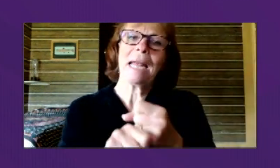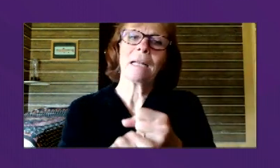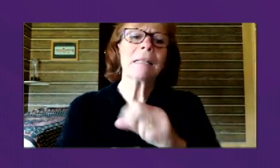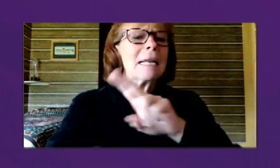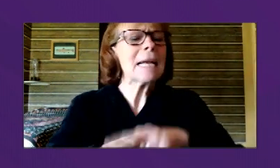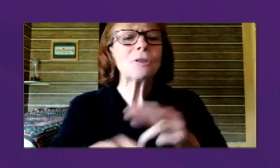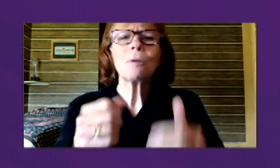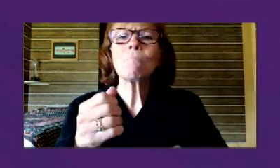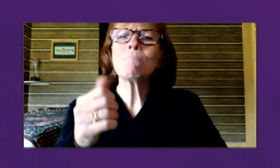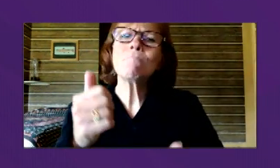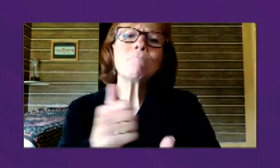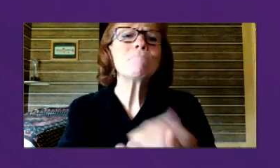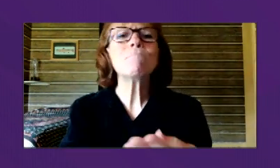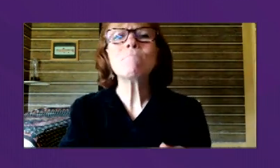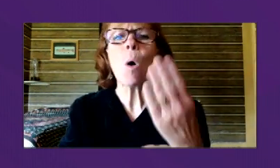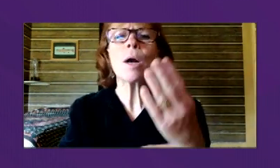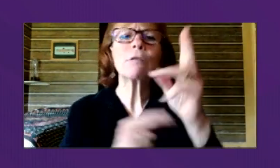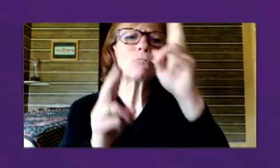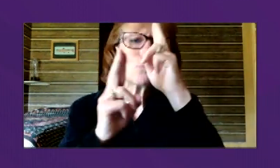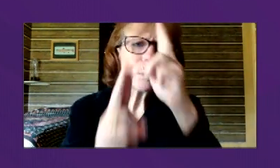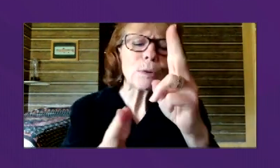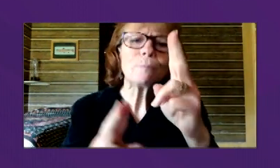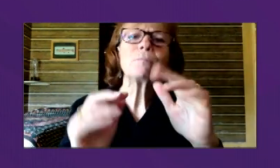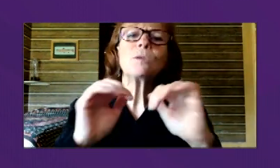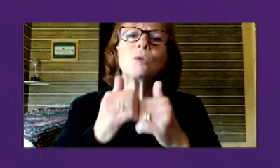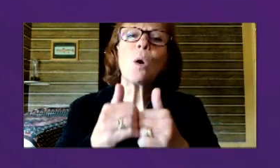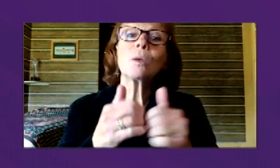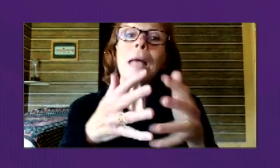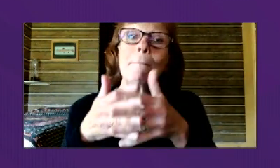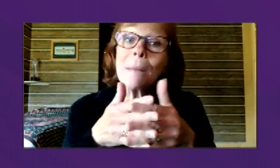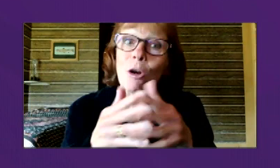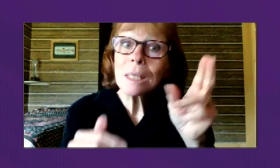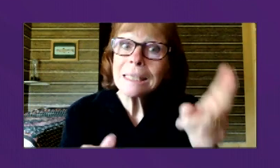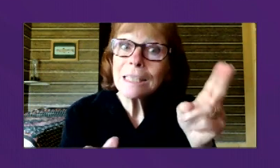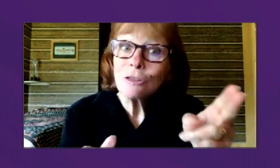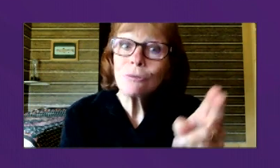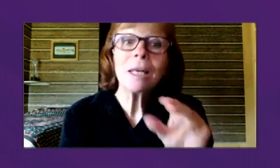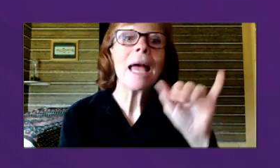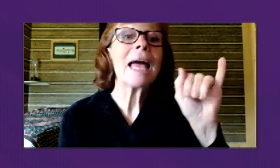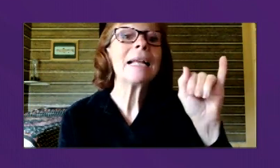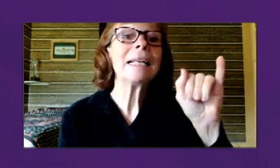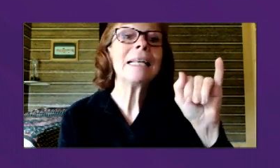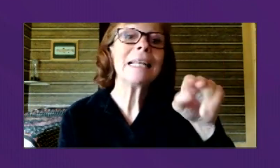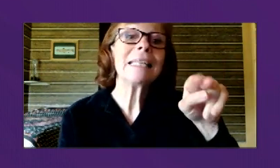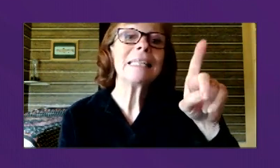it shows how American history and American Indian history are indivisible. Next slide, please.